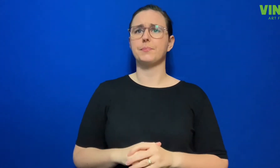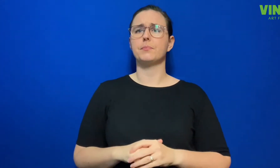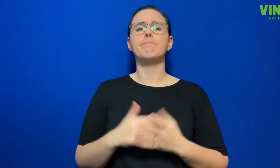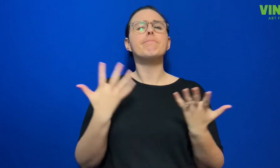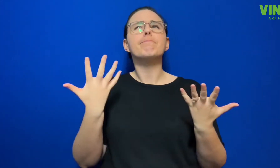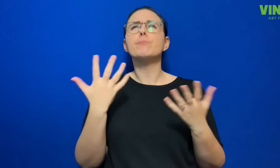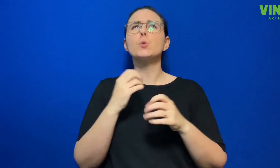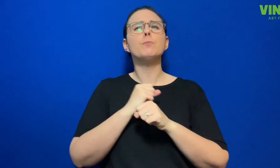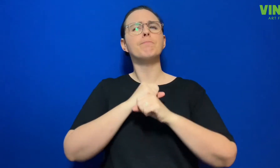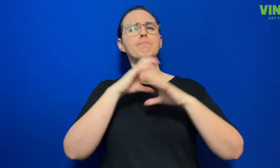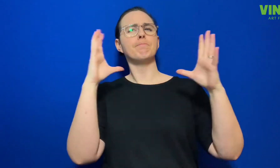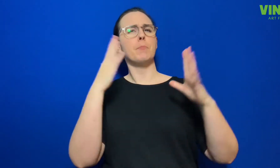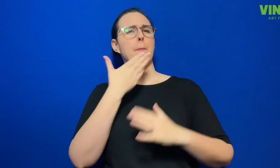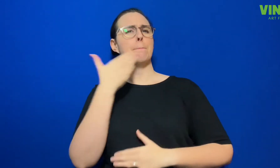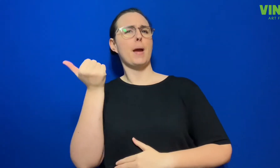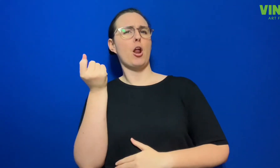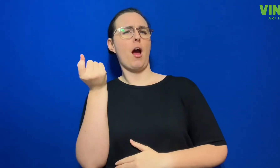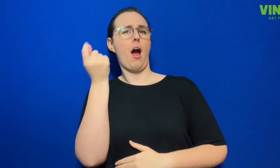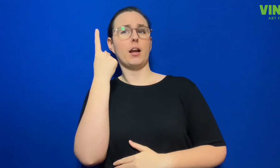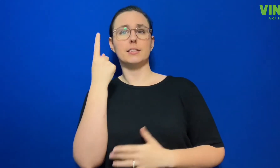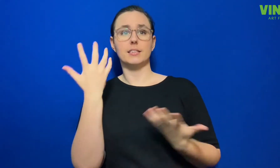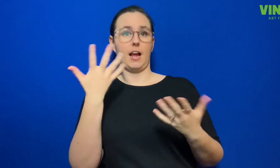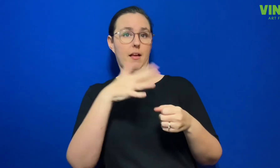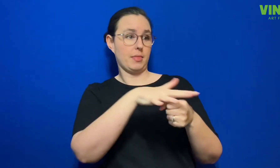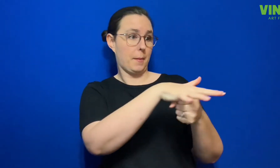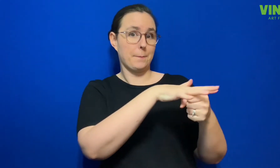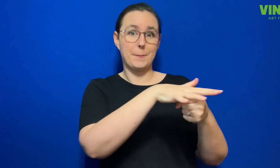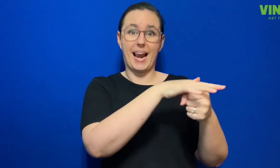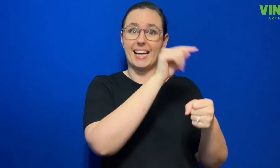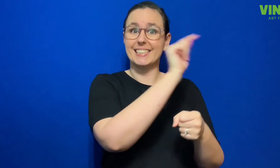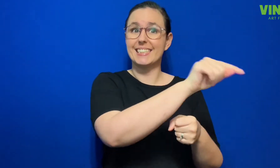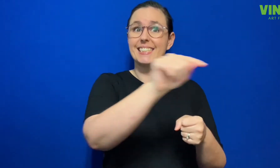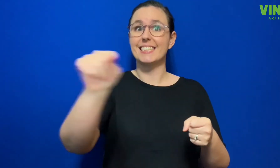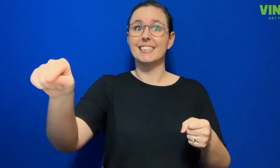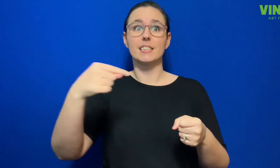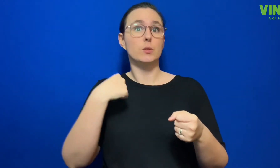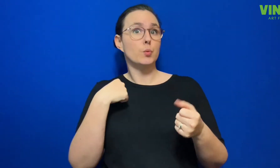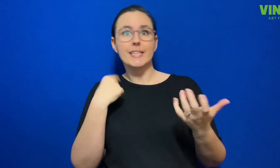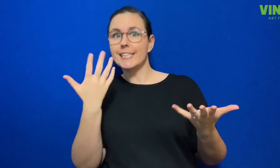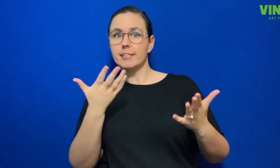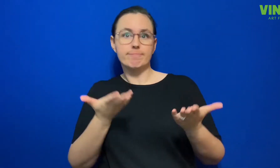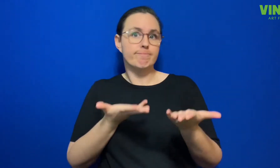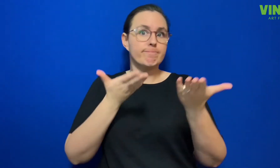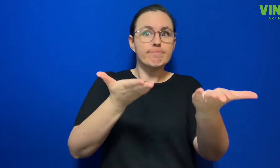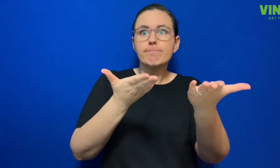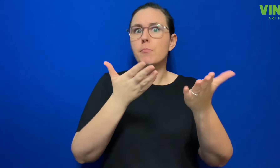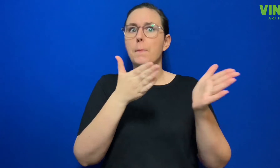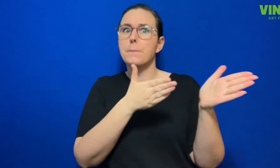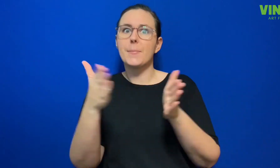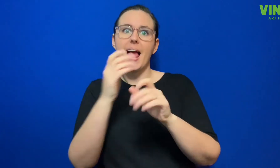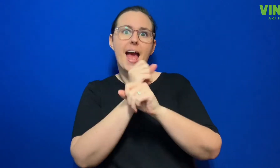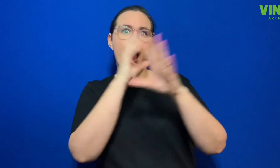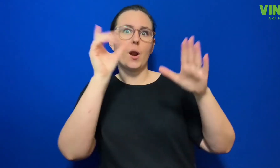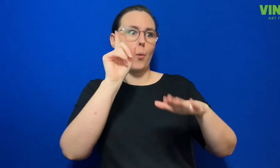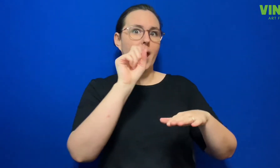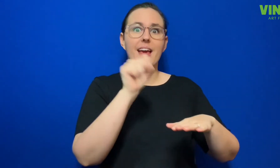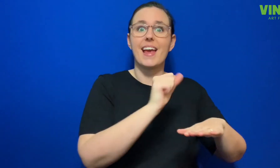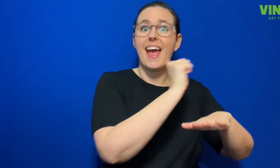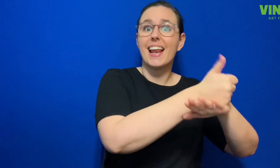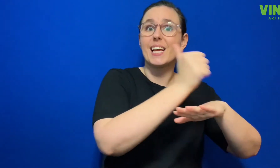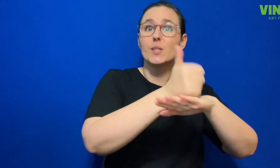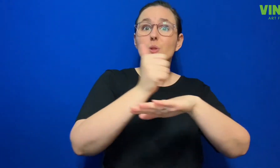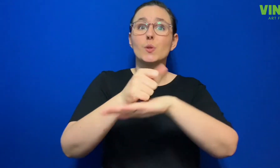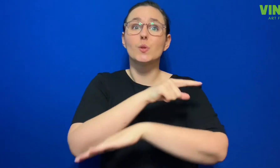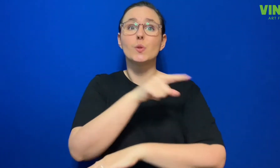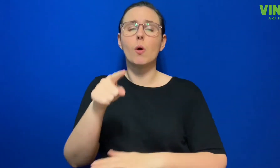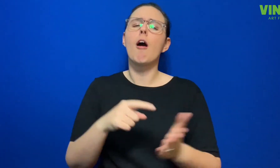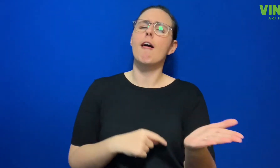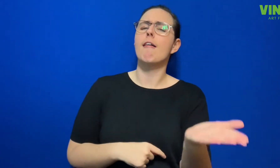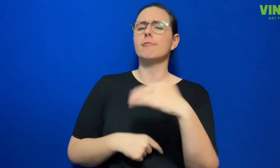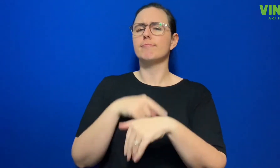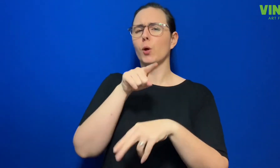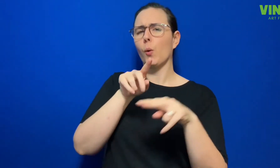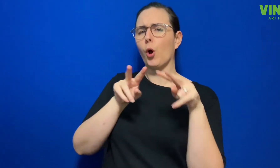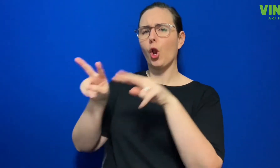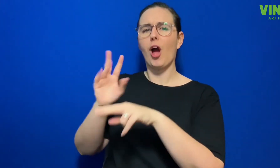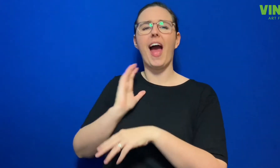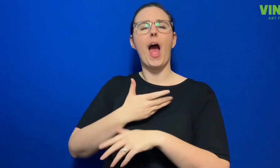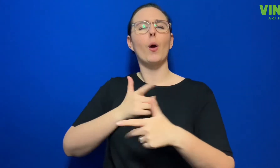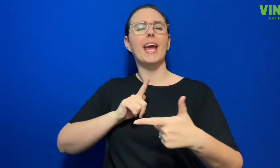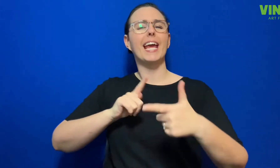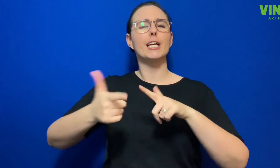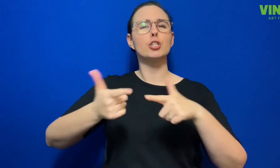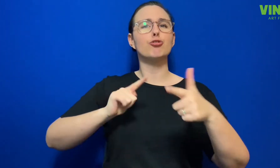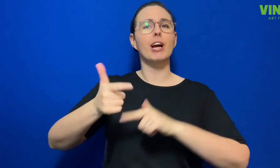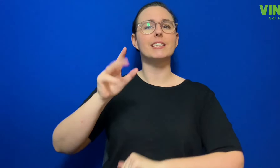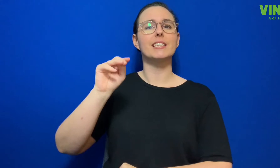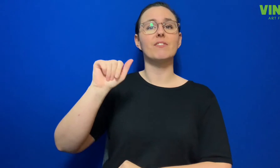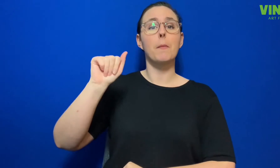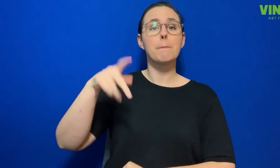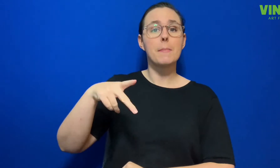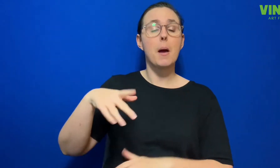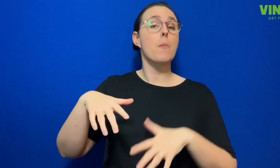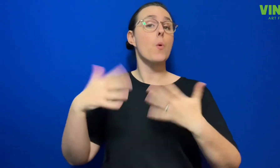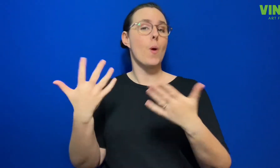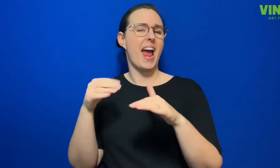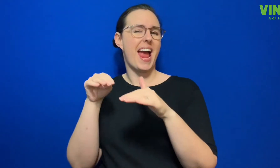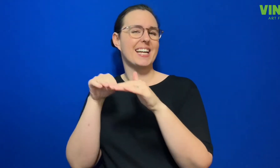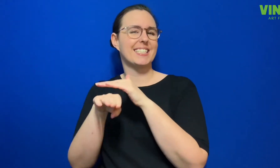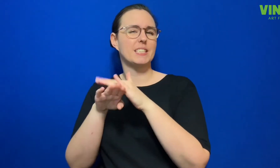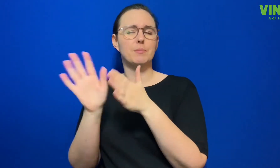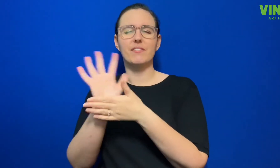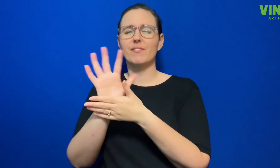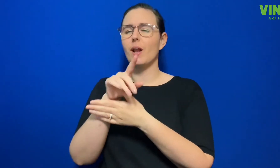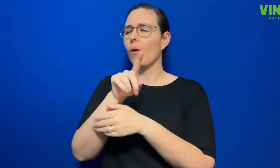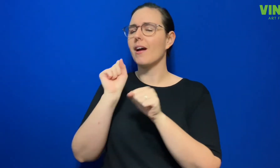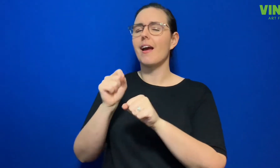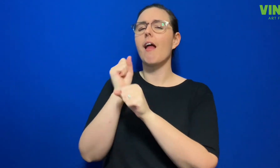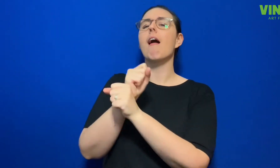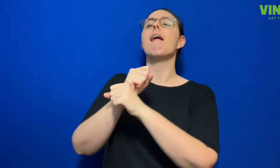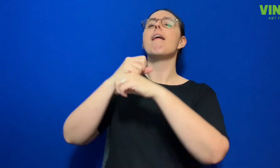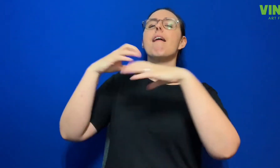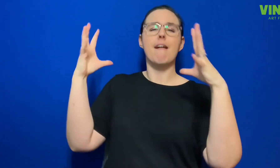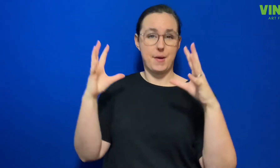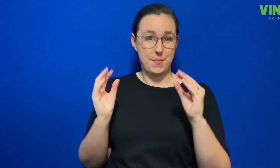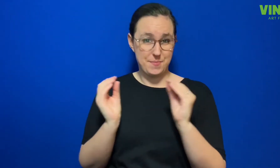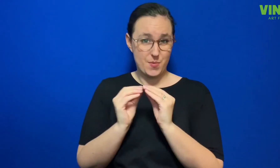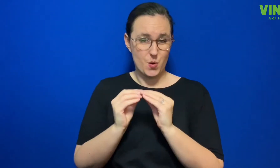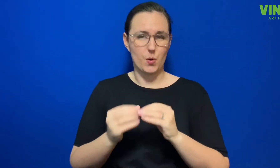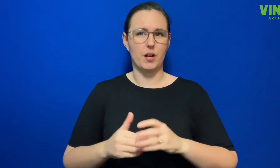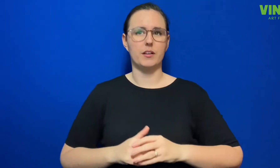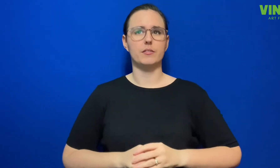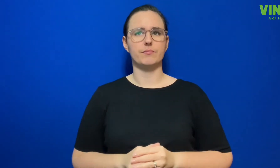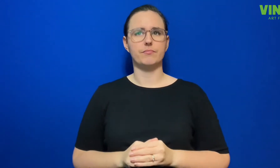To better understand the places we present work in please visit our Interactive map or accessibility videos.